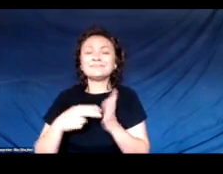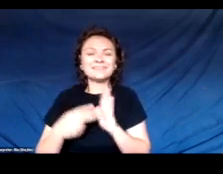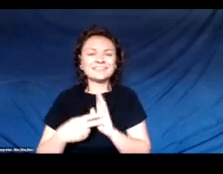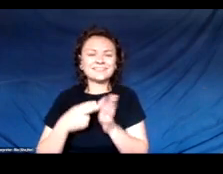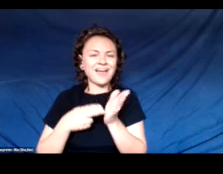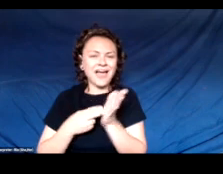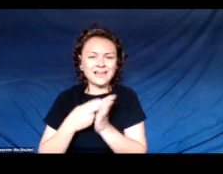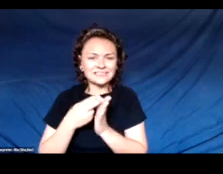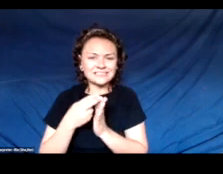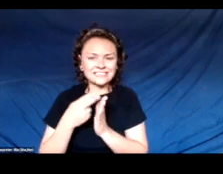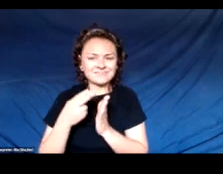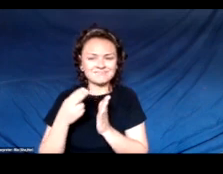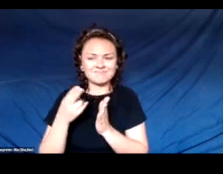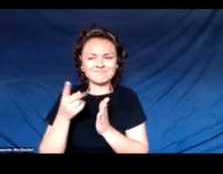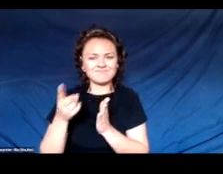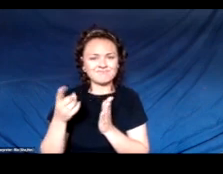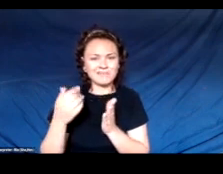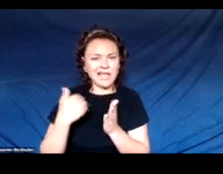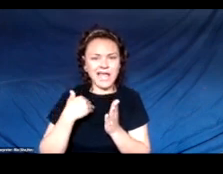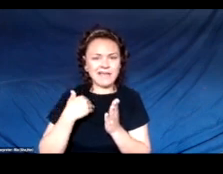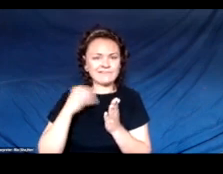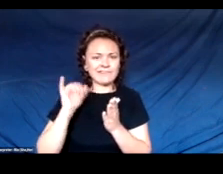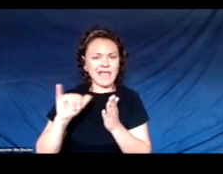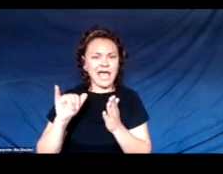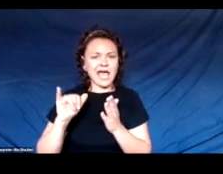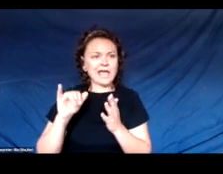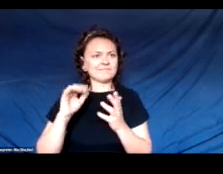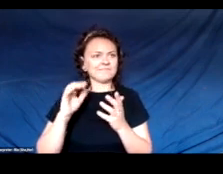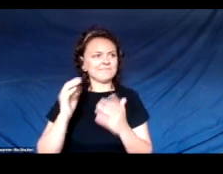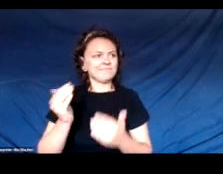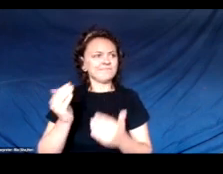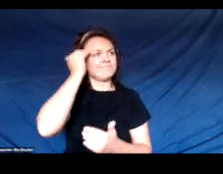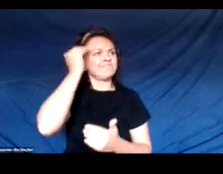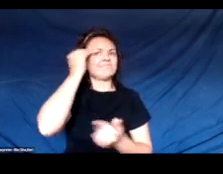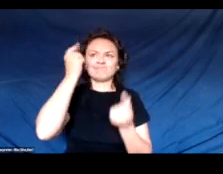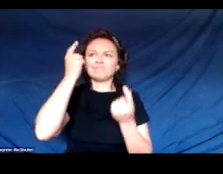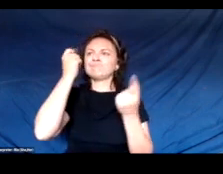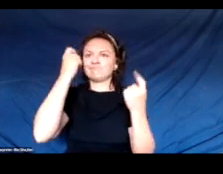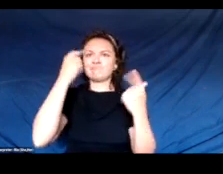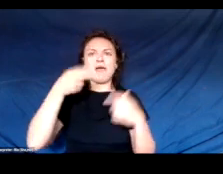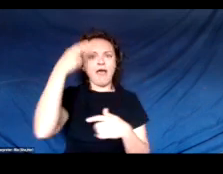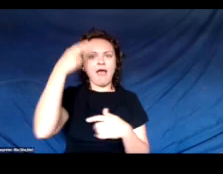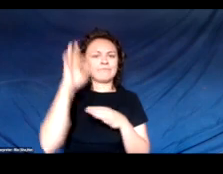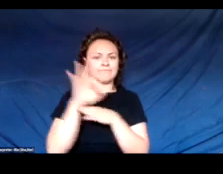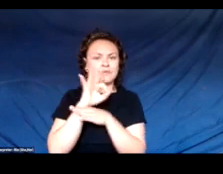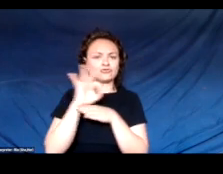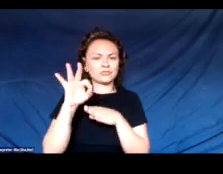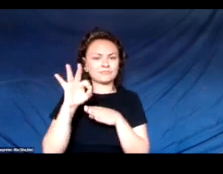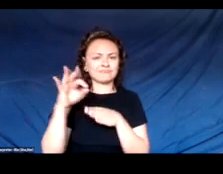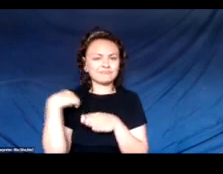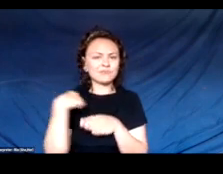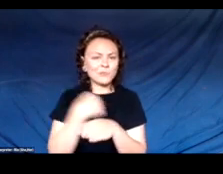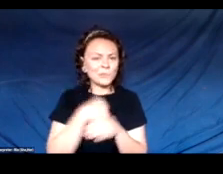a good hand on the solder and highly functioning, we can do it kind of thing.